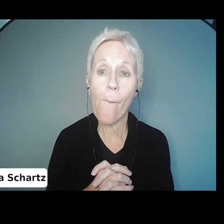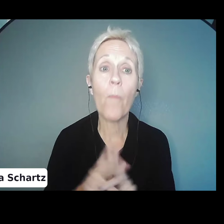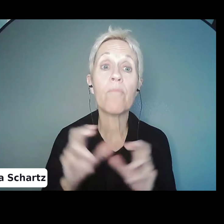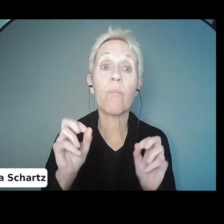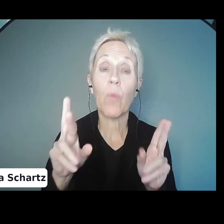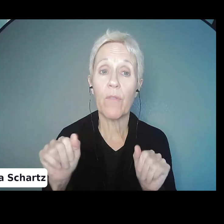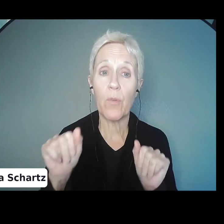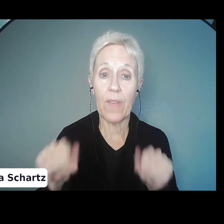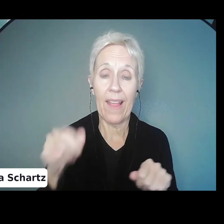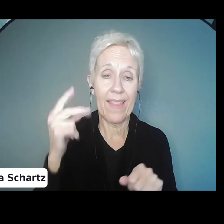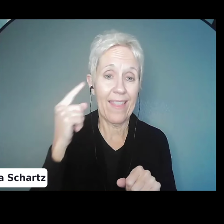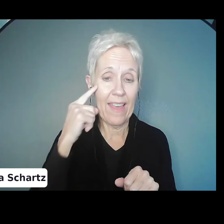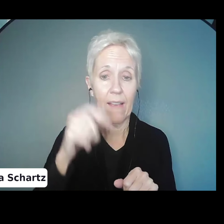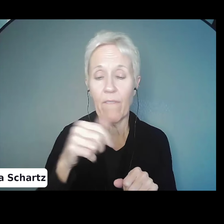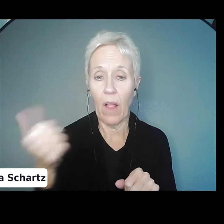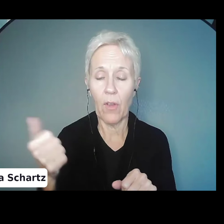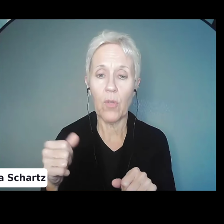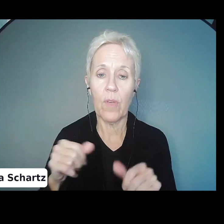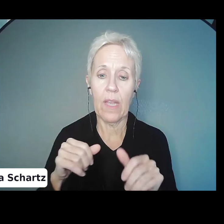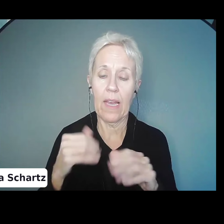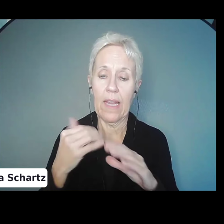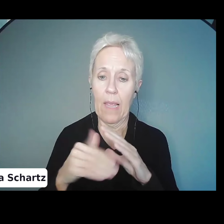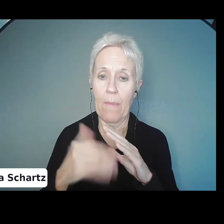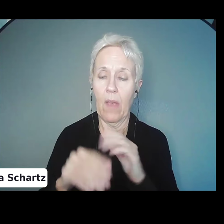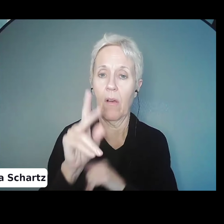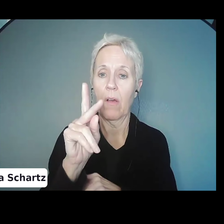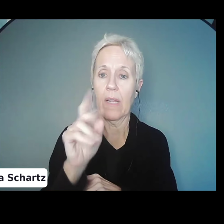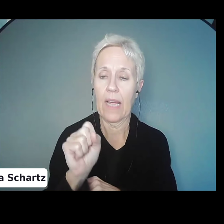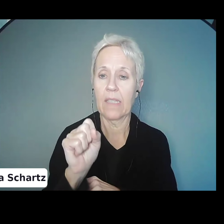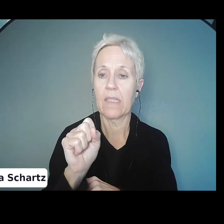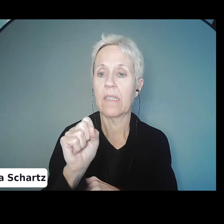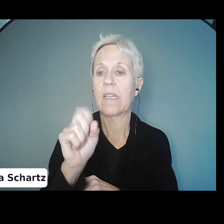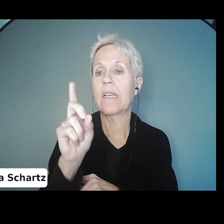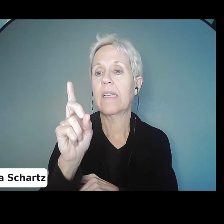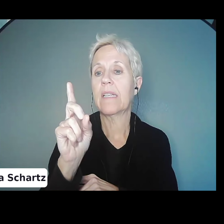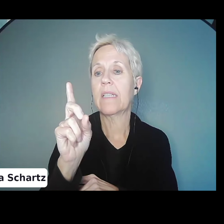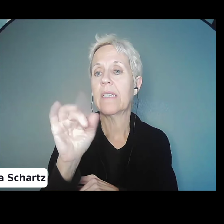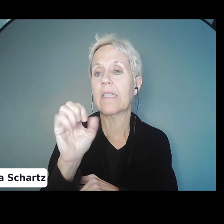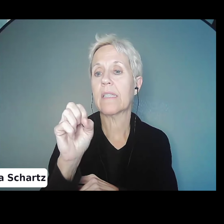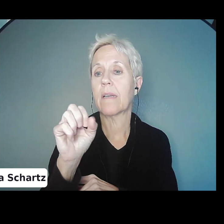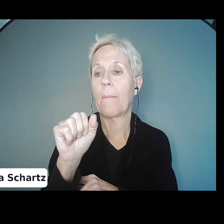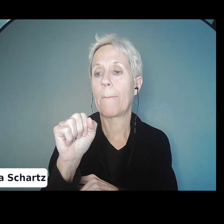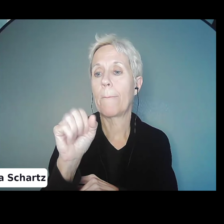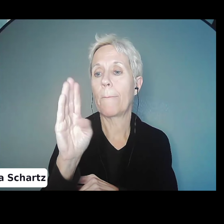Like I said, I will send out the once the presenters send me their presentation I'll send that out so you all have the links and their emails.